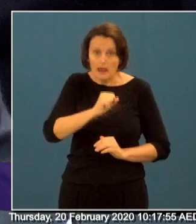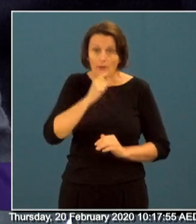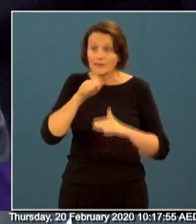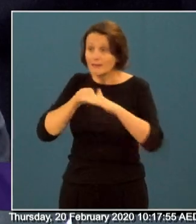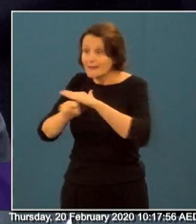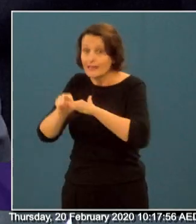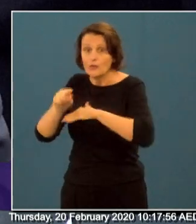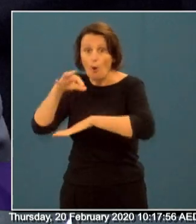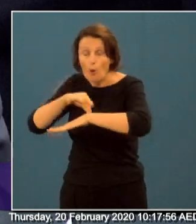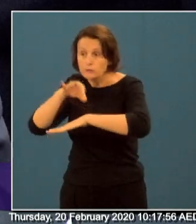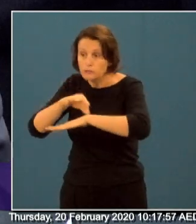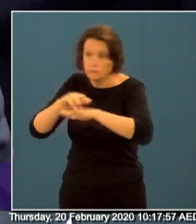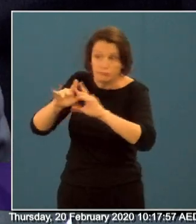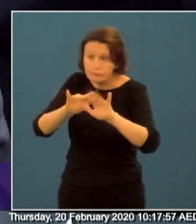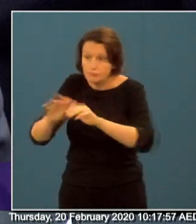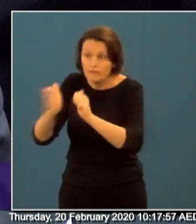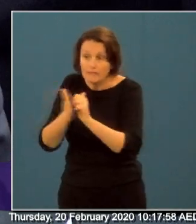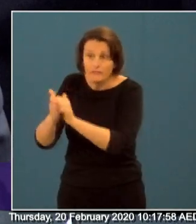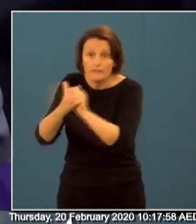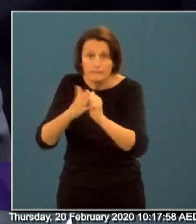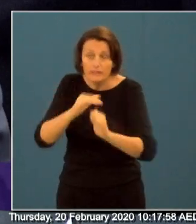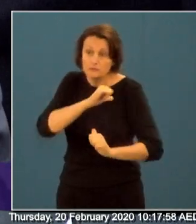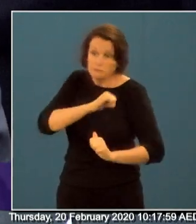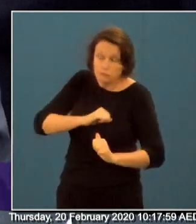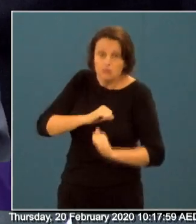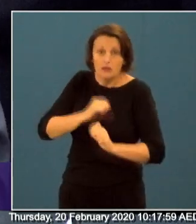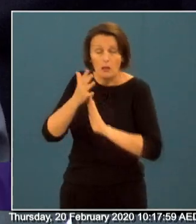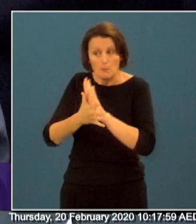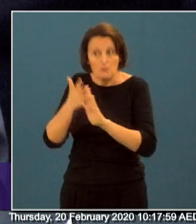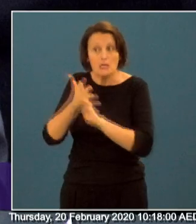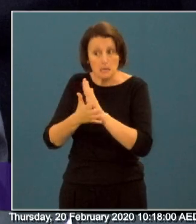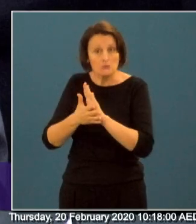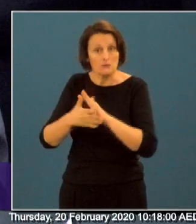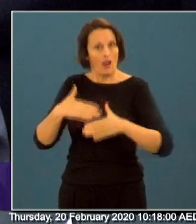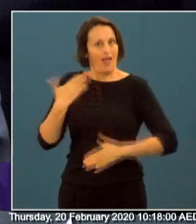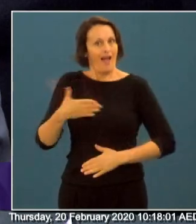But they may then develop heart failure, so they need ongoing care.